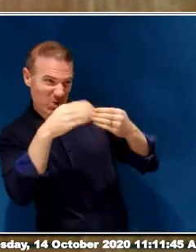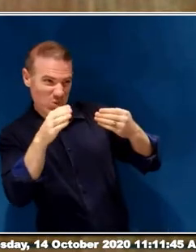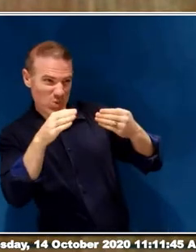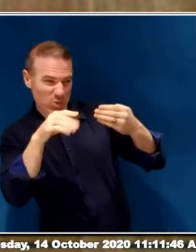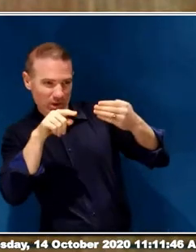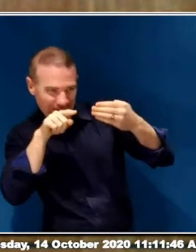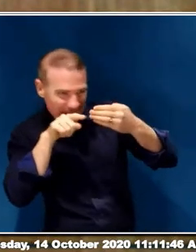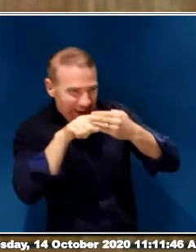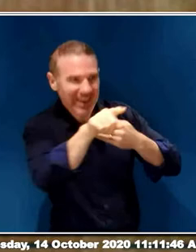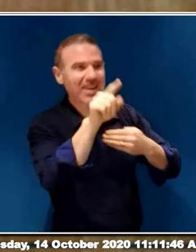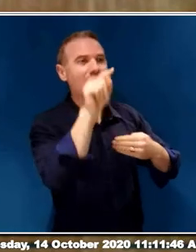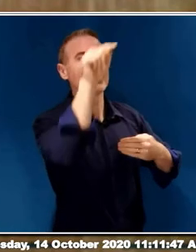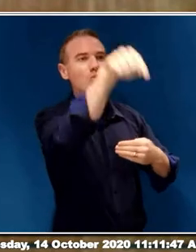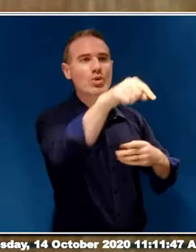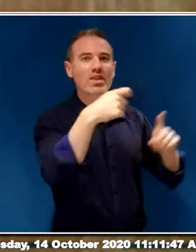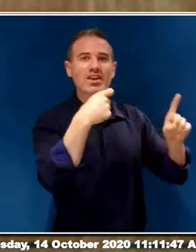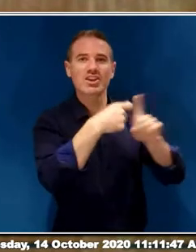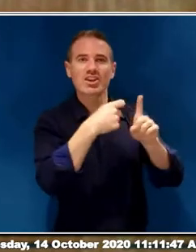and his lunch box with his drink bottle.